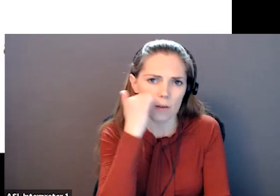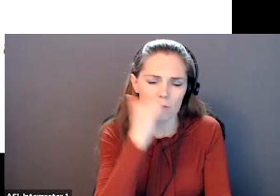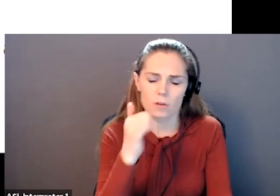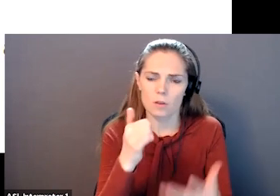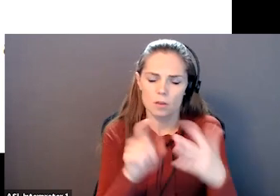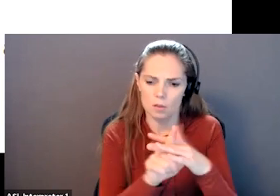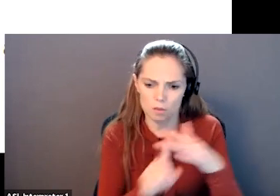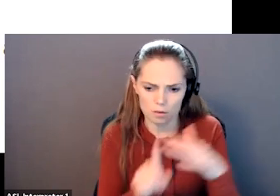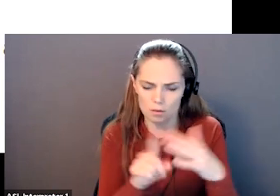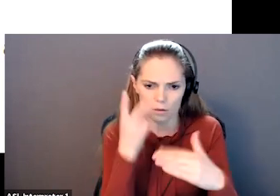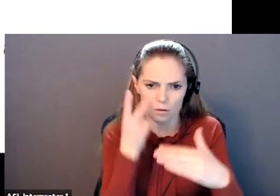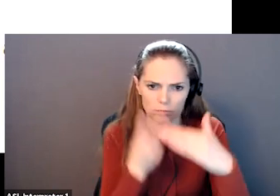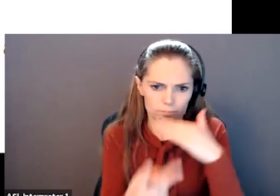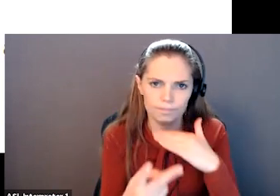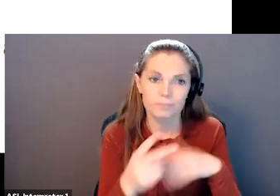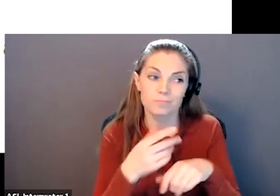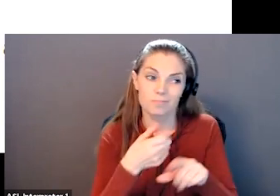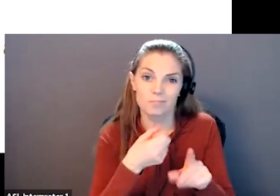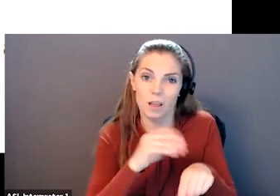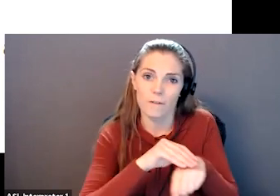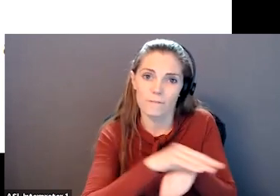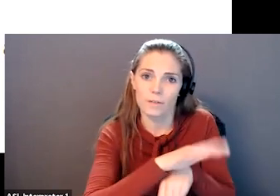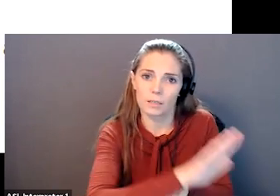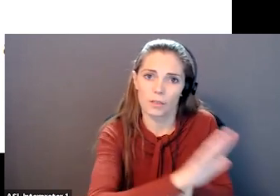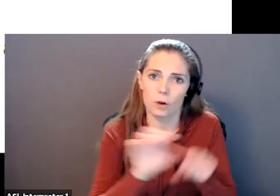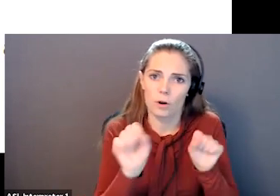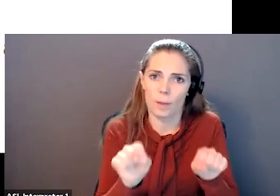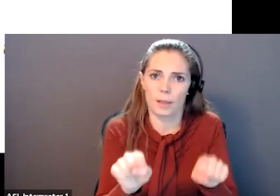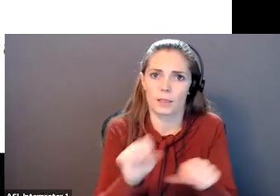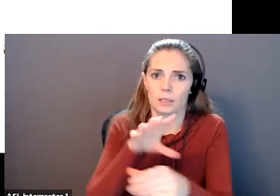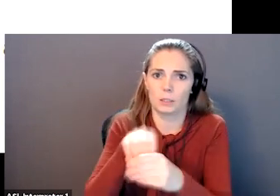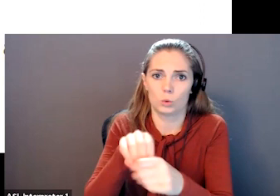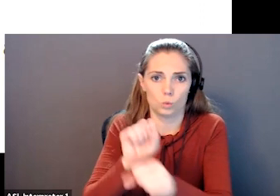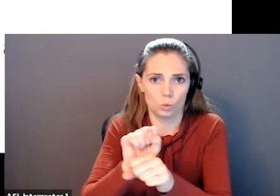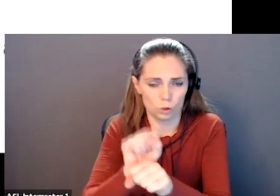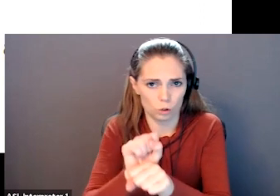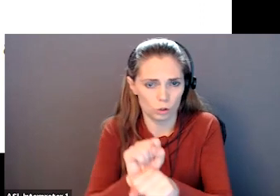what's driving long COVID and develop to develop access to safe rehabilitation and treatment.